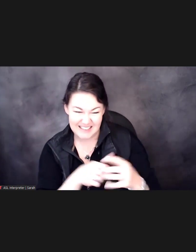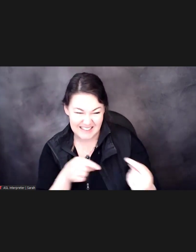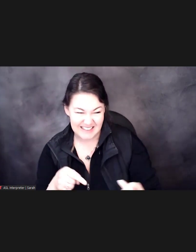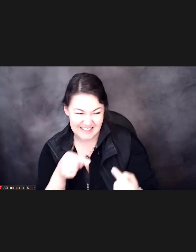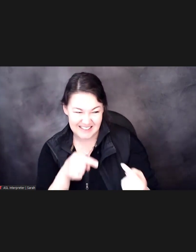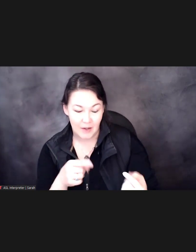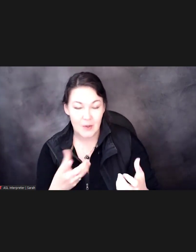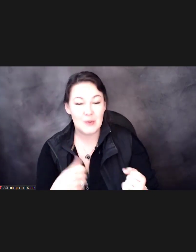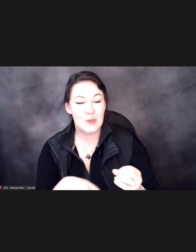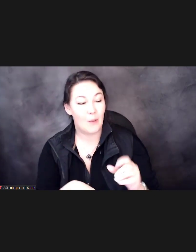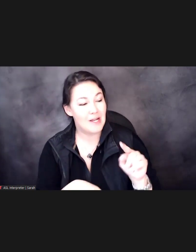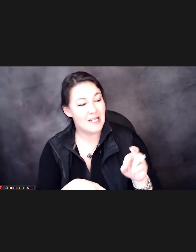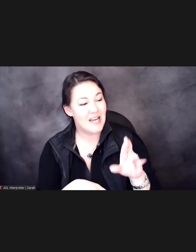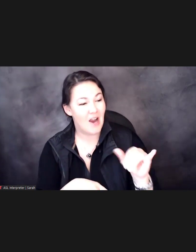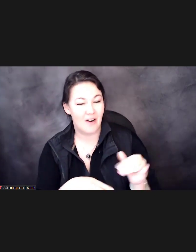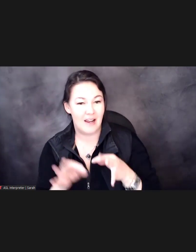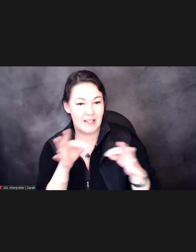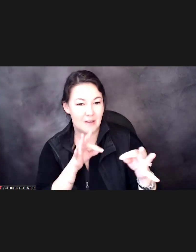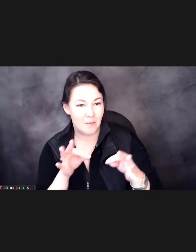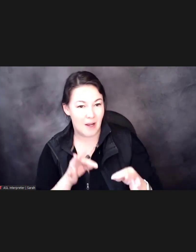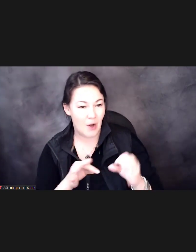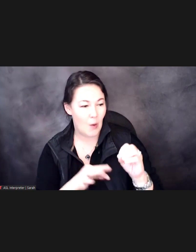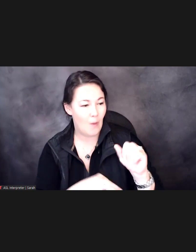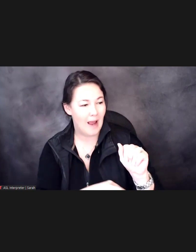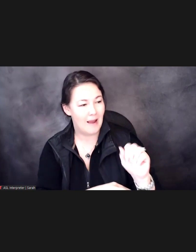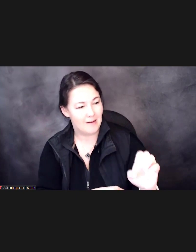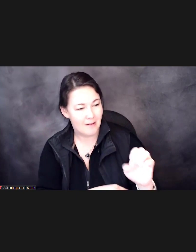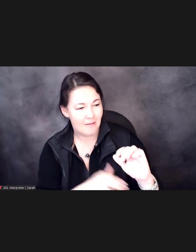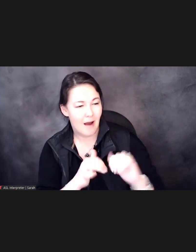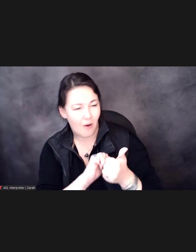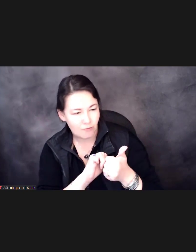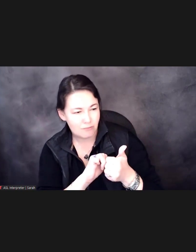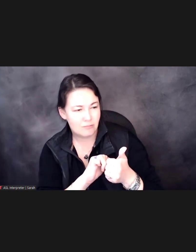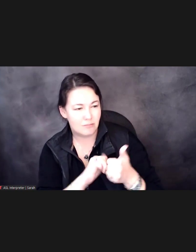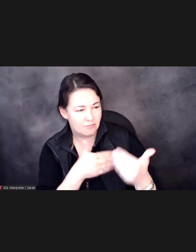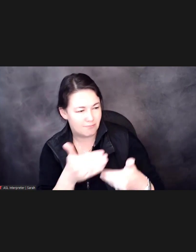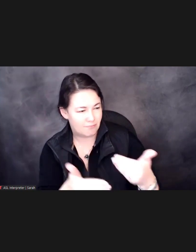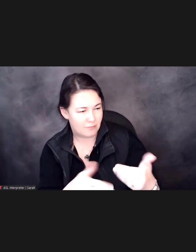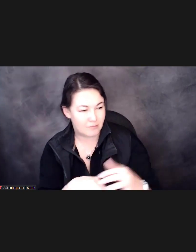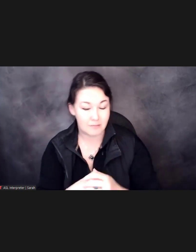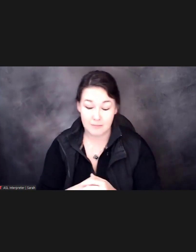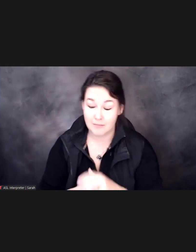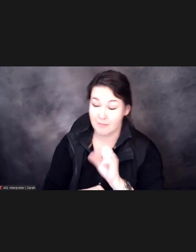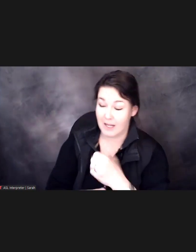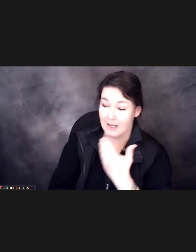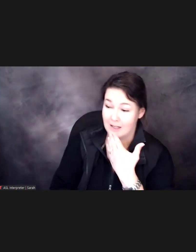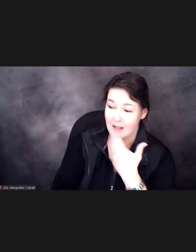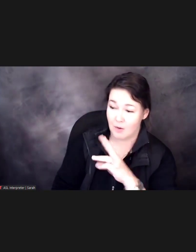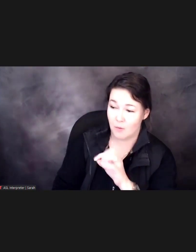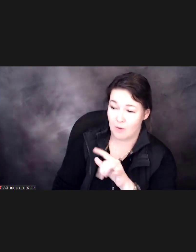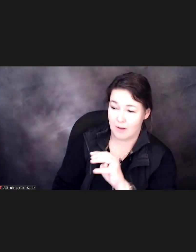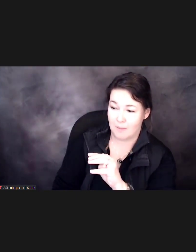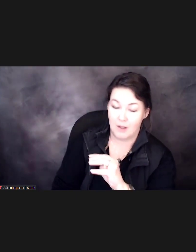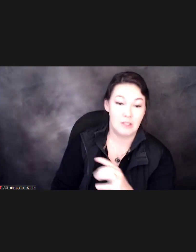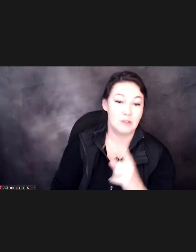So, Terry, walk us through the OAE screening procedure, would you? : Yeah, yeah. Thank you, William.